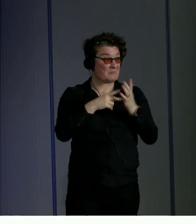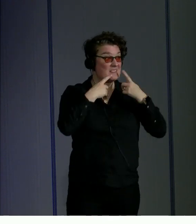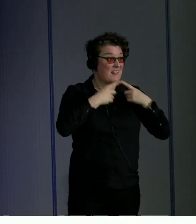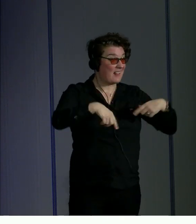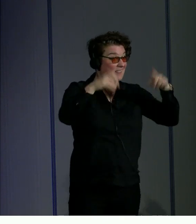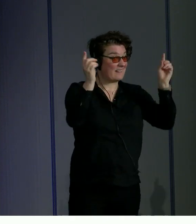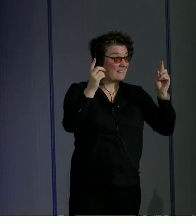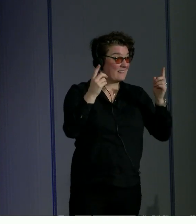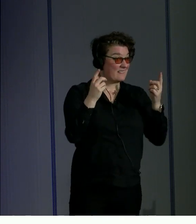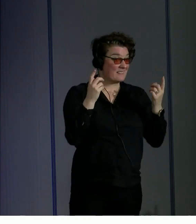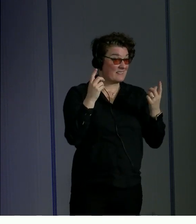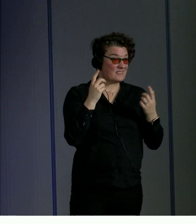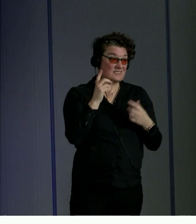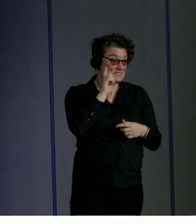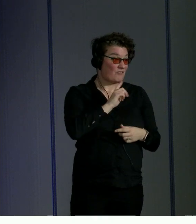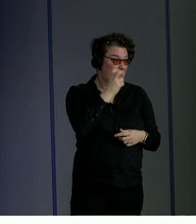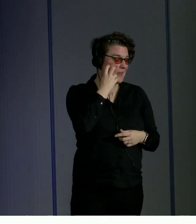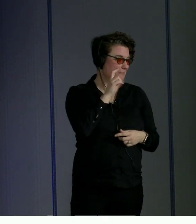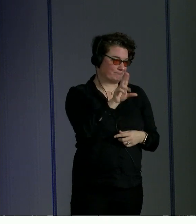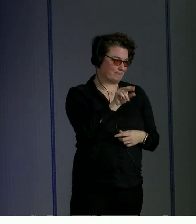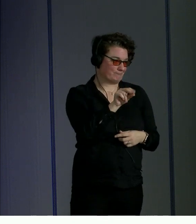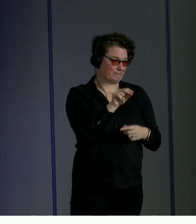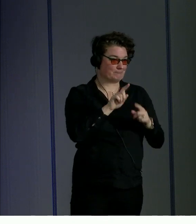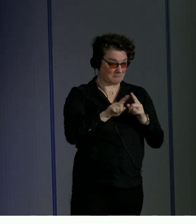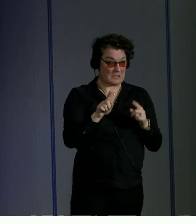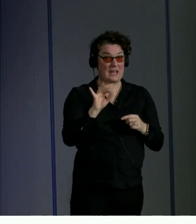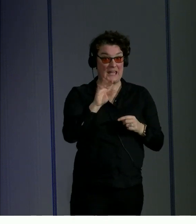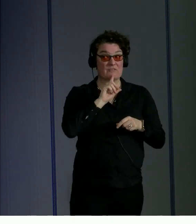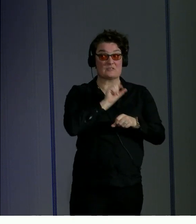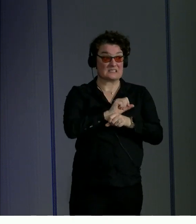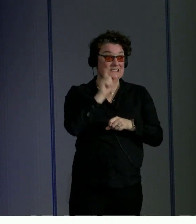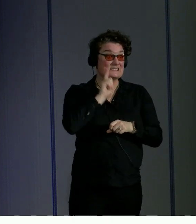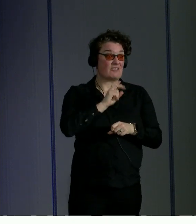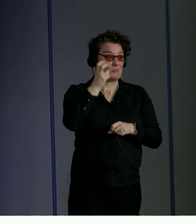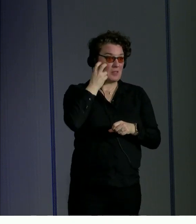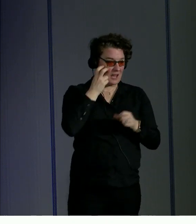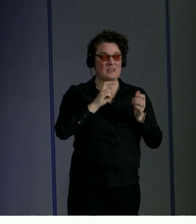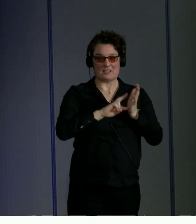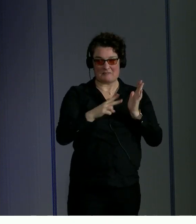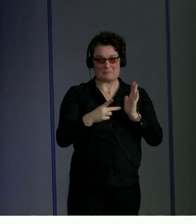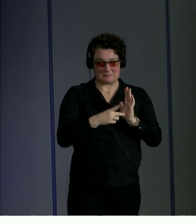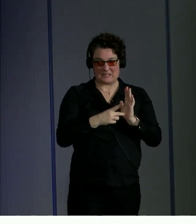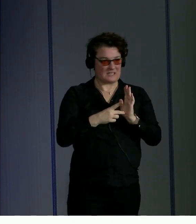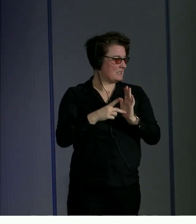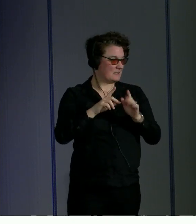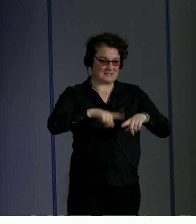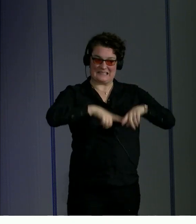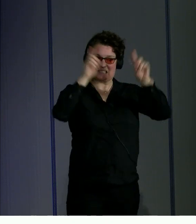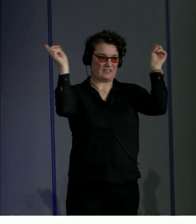But when you have the two disabilities together, then it actually leads to a new disability, to a